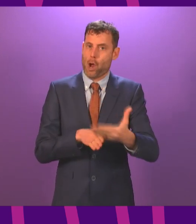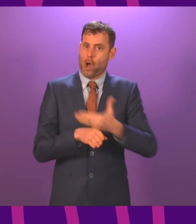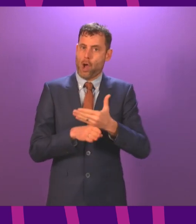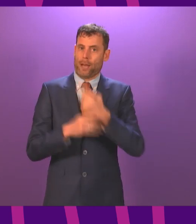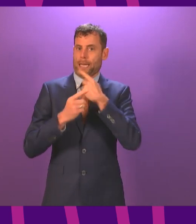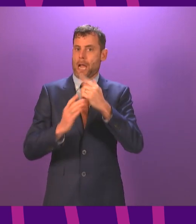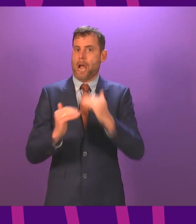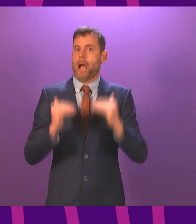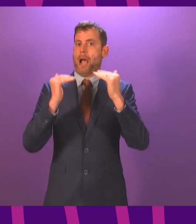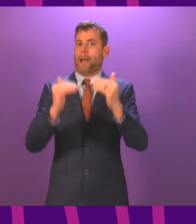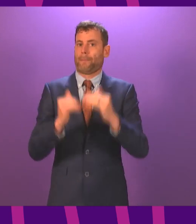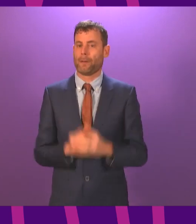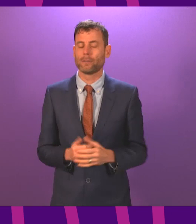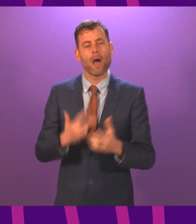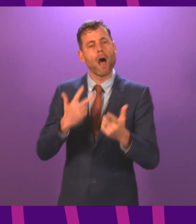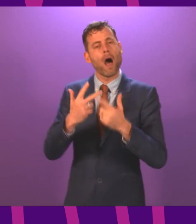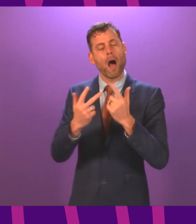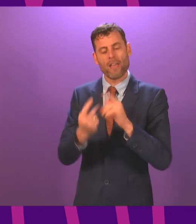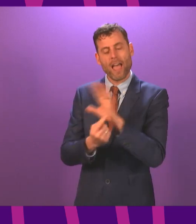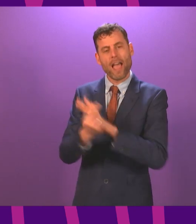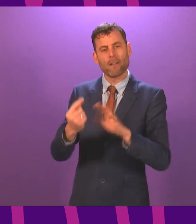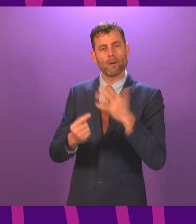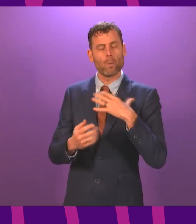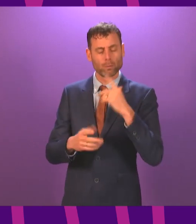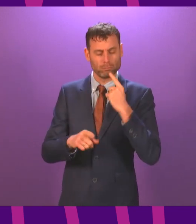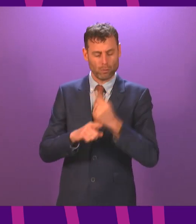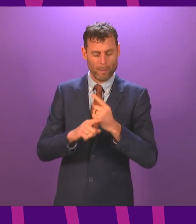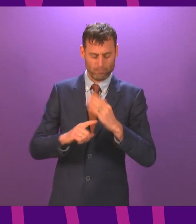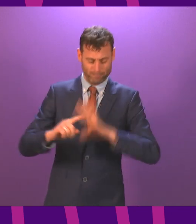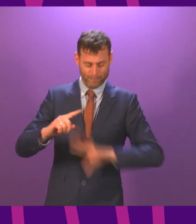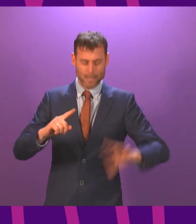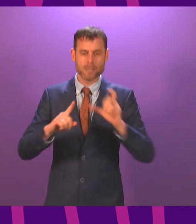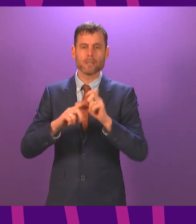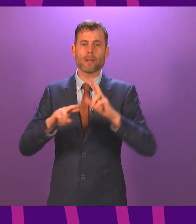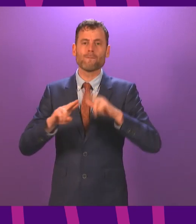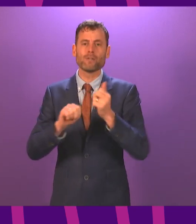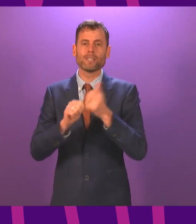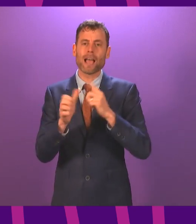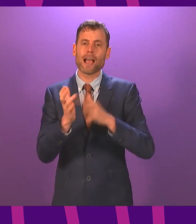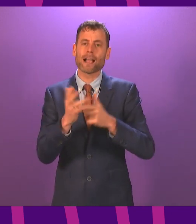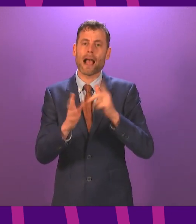The other level 2 council that I want to make particular mention of is Dumfries and Galloway.